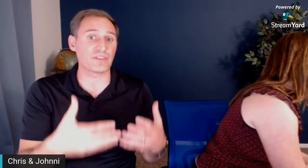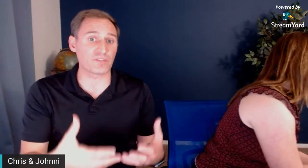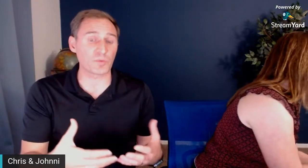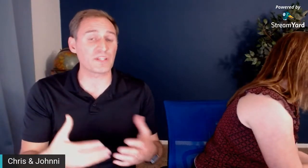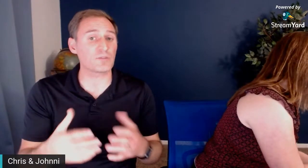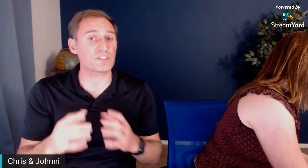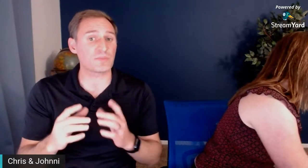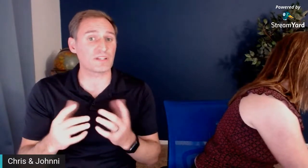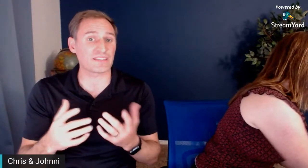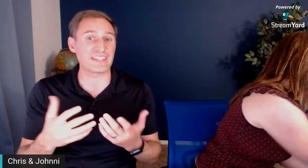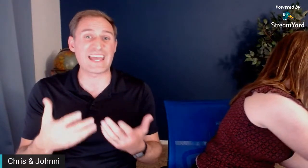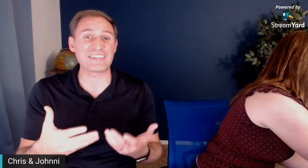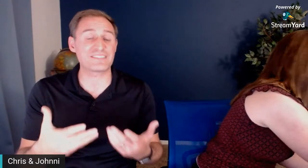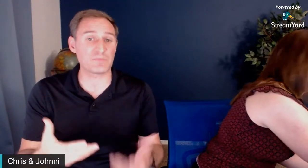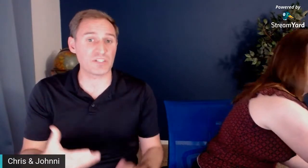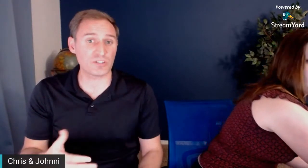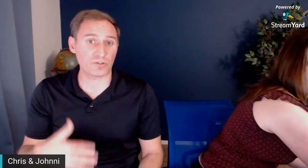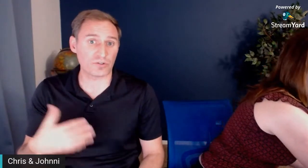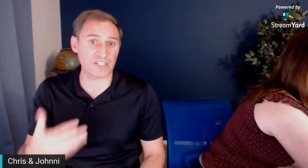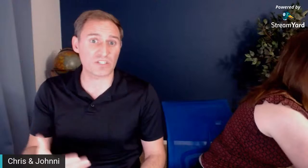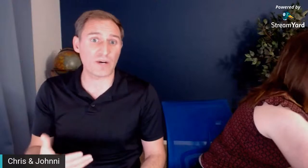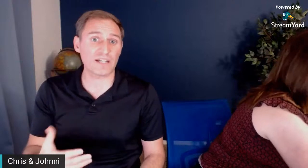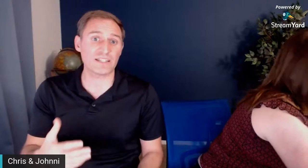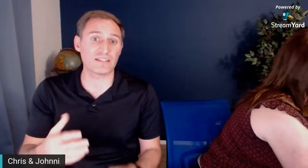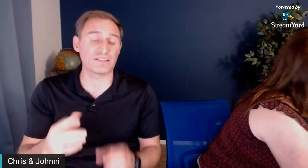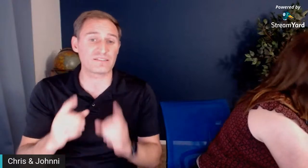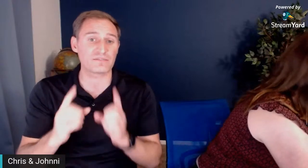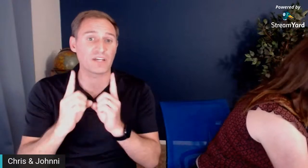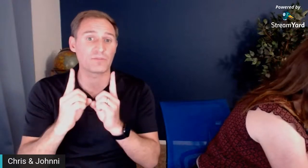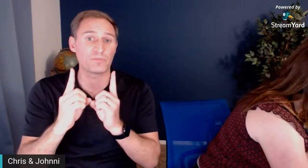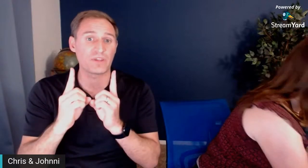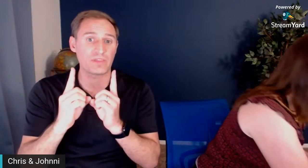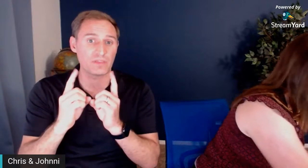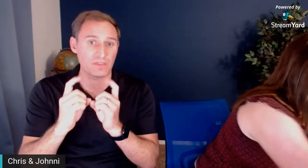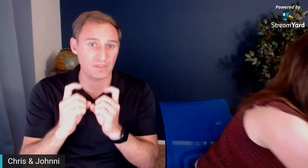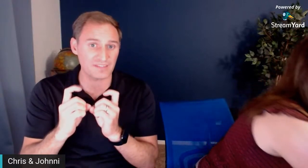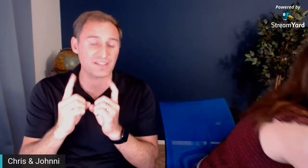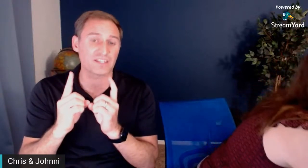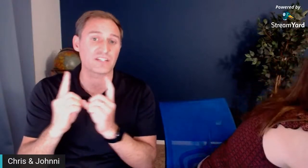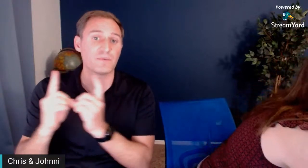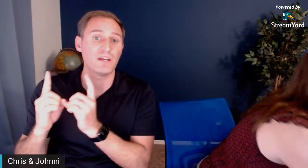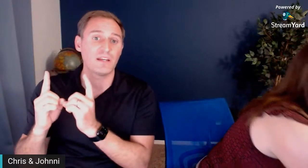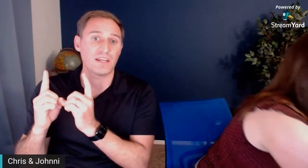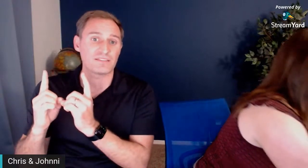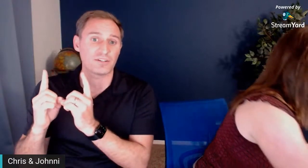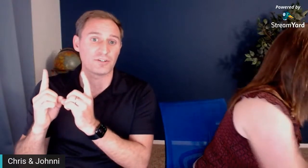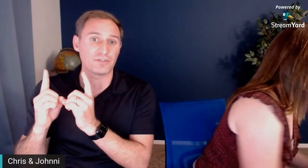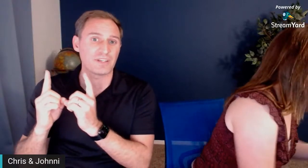the verbal language but like the nice to meet you or konichiwa is done with this handshake and so